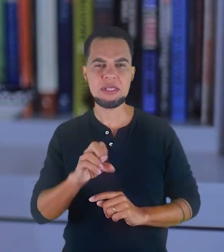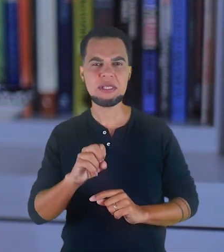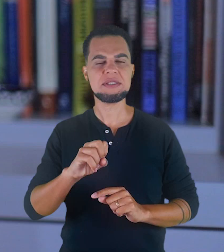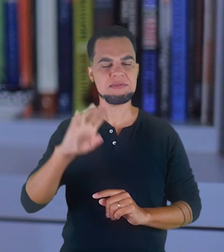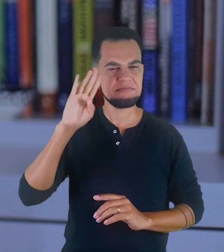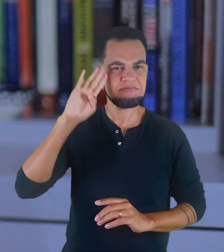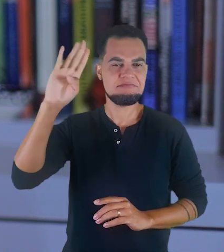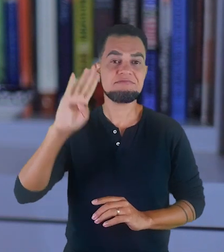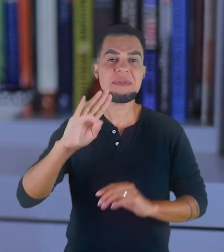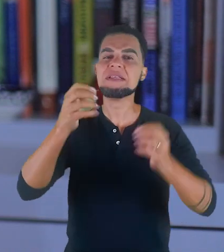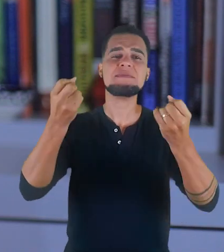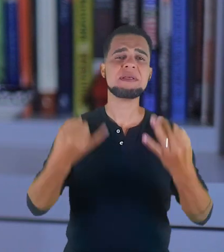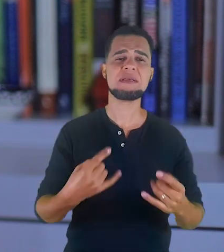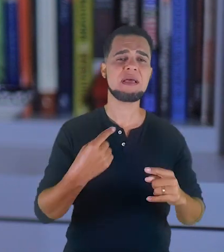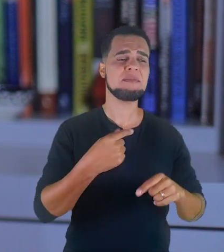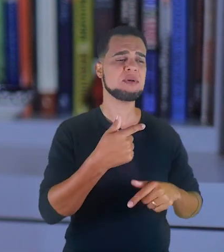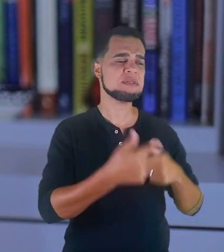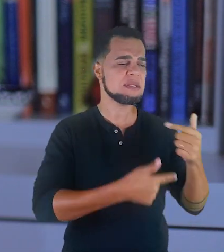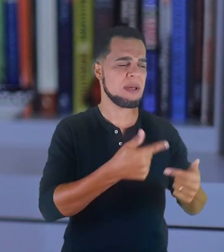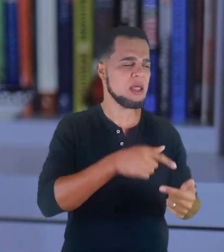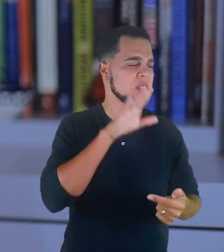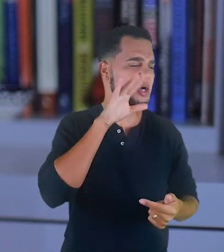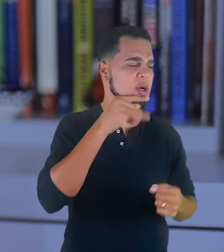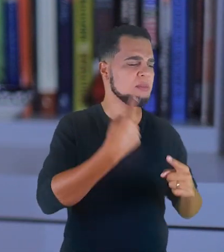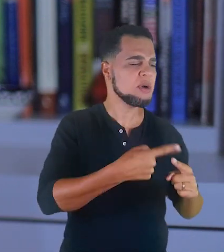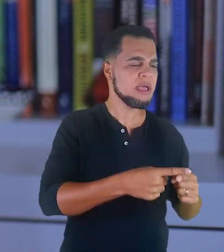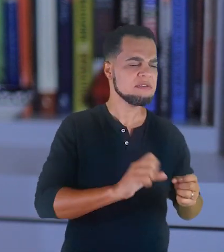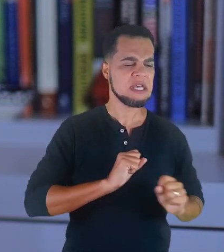so to explain to workers why they feel angry towards their bosses,